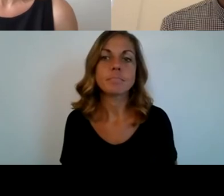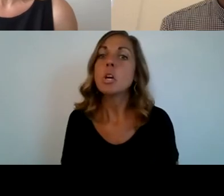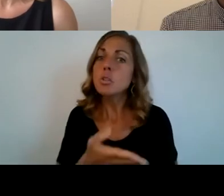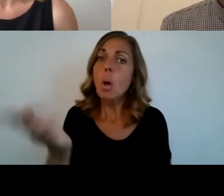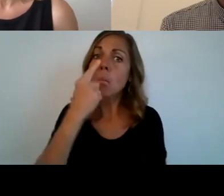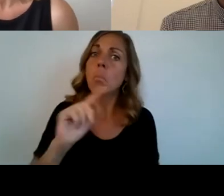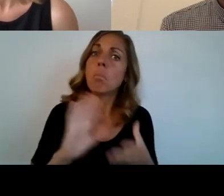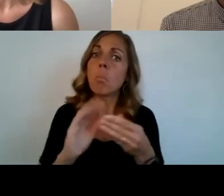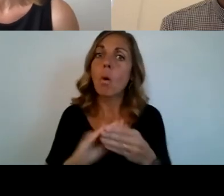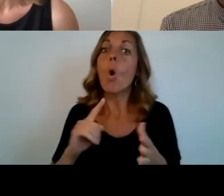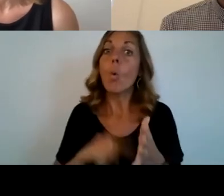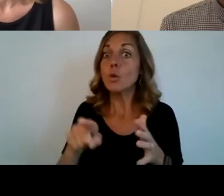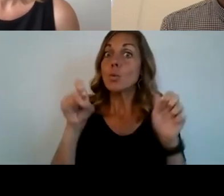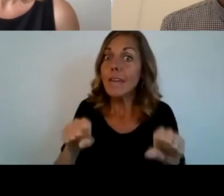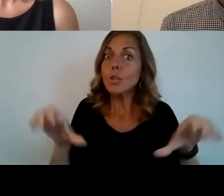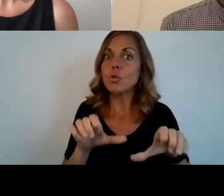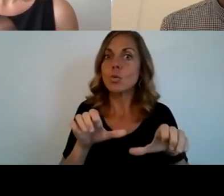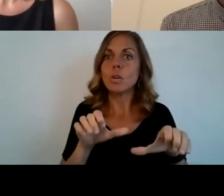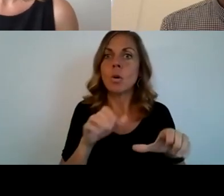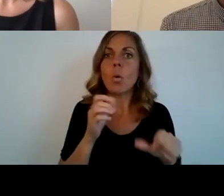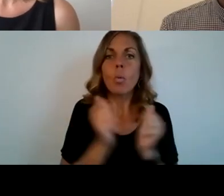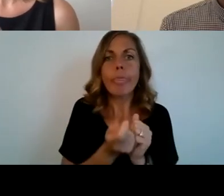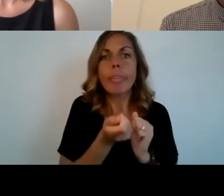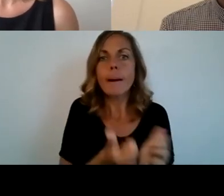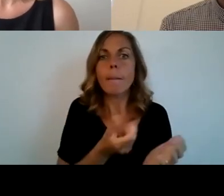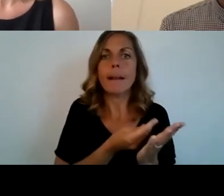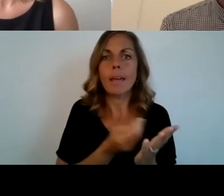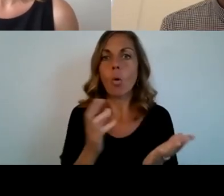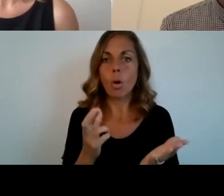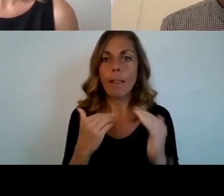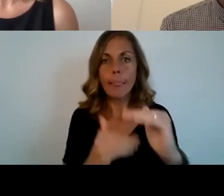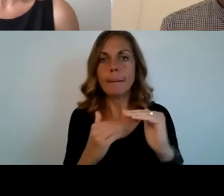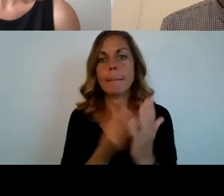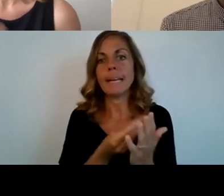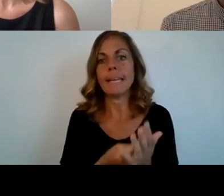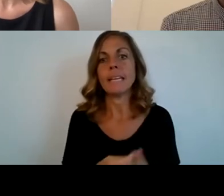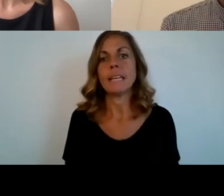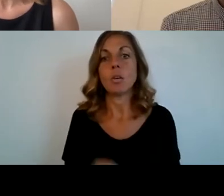limited or no budget. I think that would not be limited to people on the call. They have